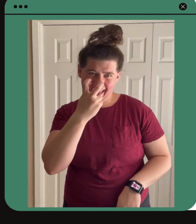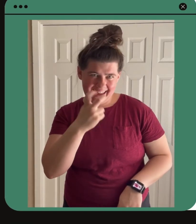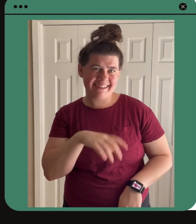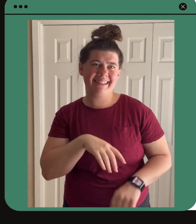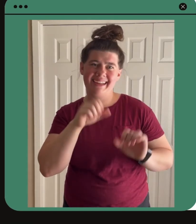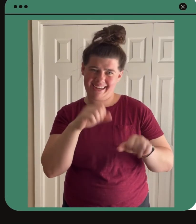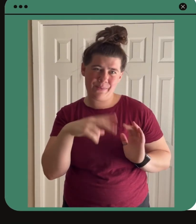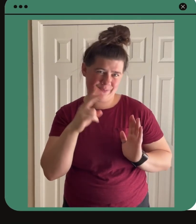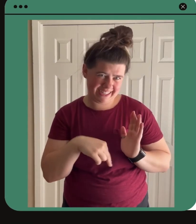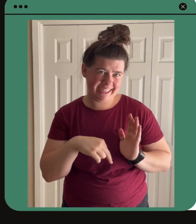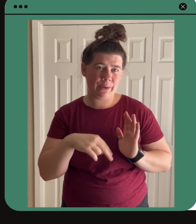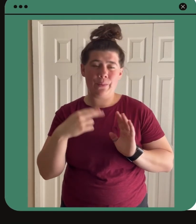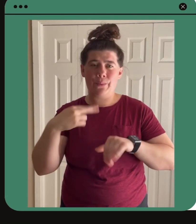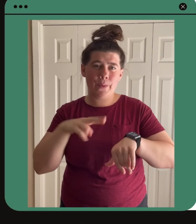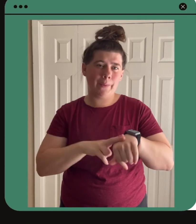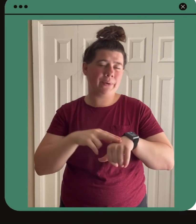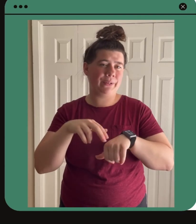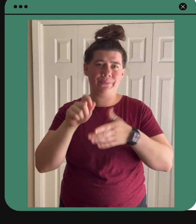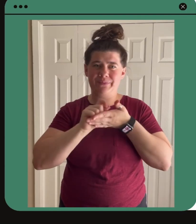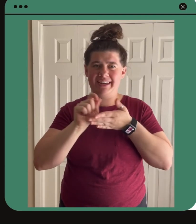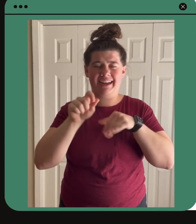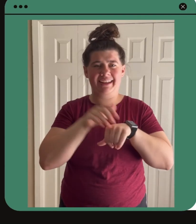They are not blind and they can read normal English.